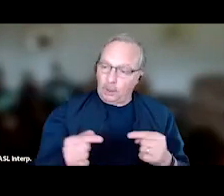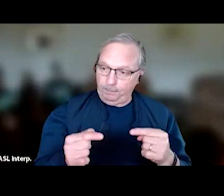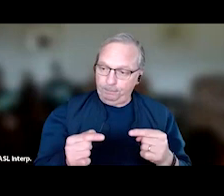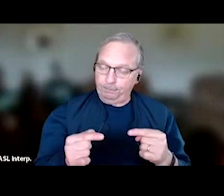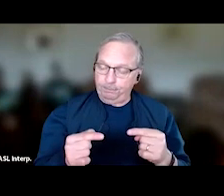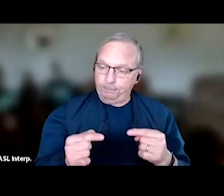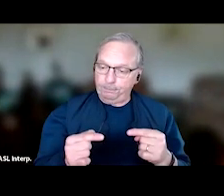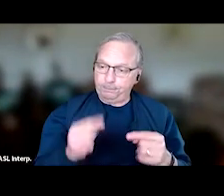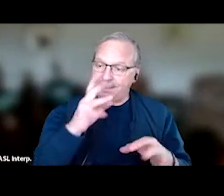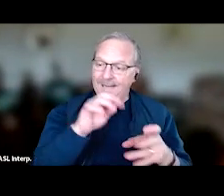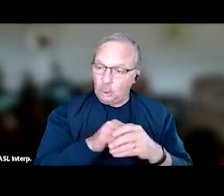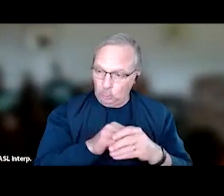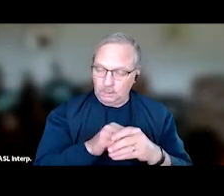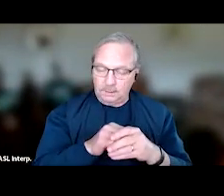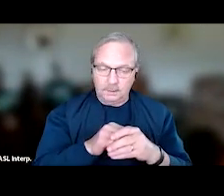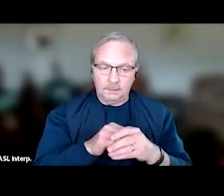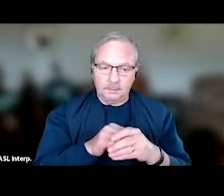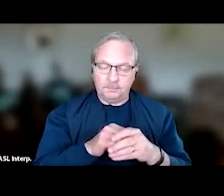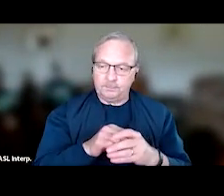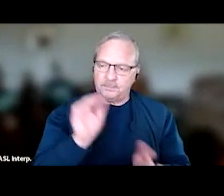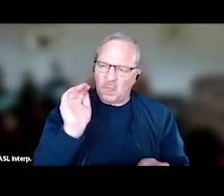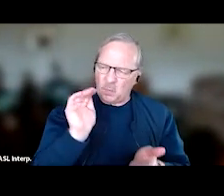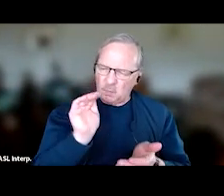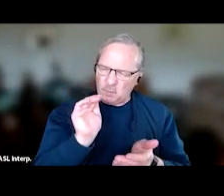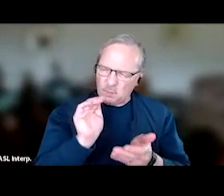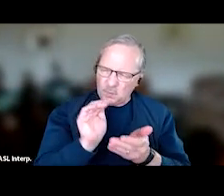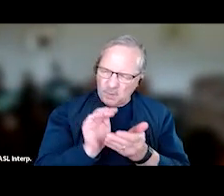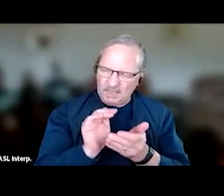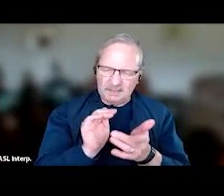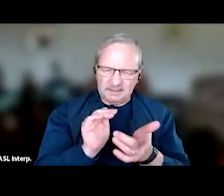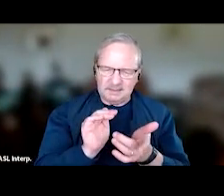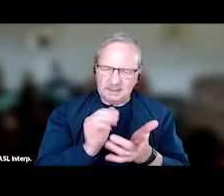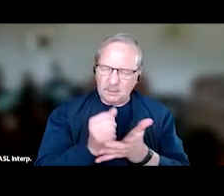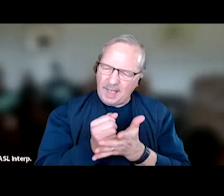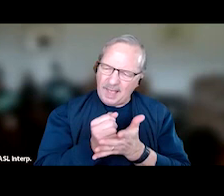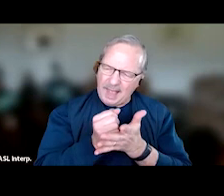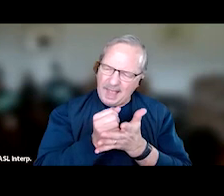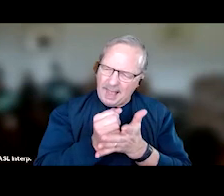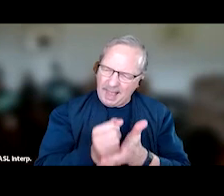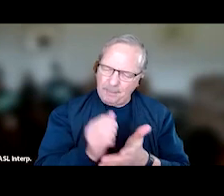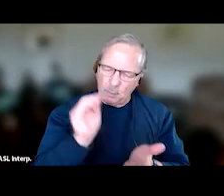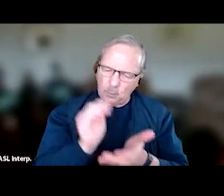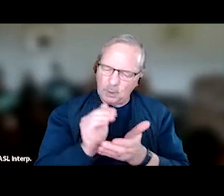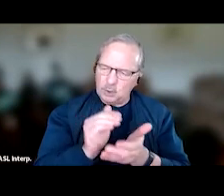including the reduction, which will help to be able to reduce the criminalization of a person